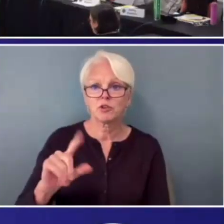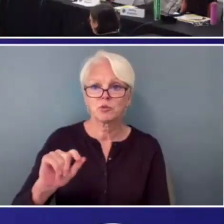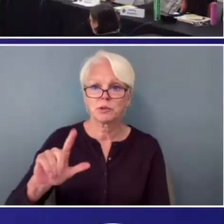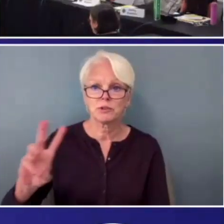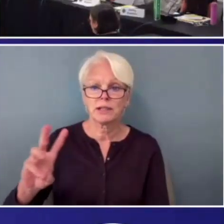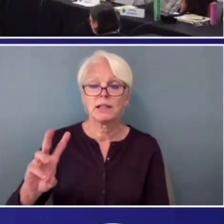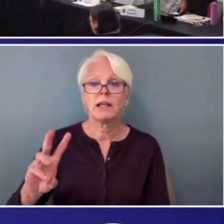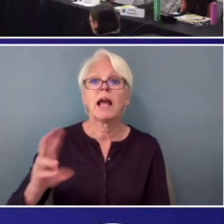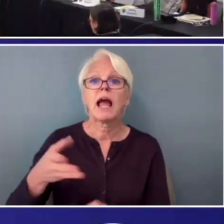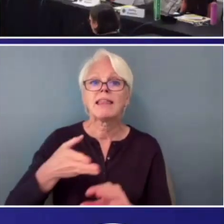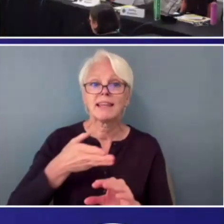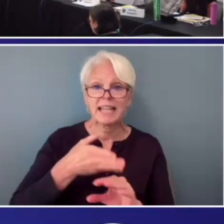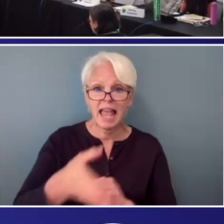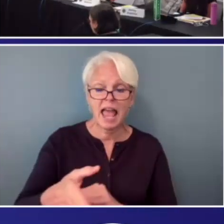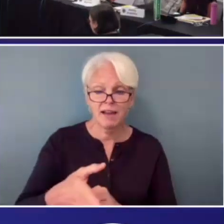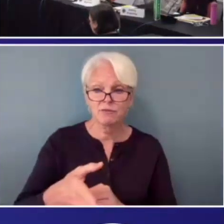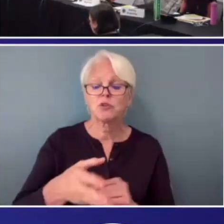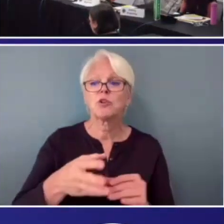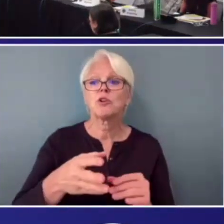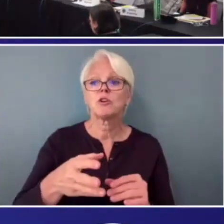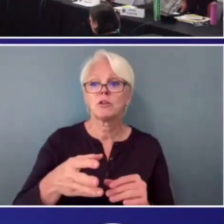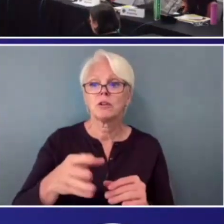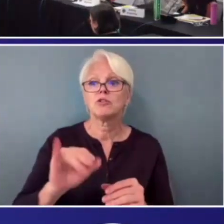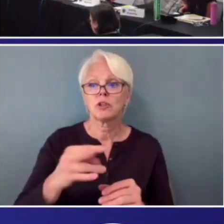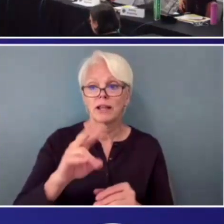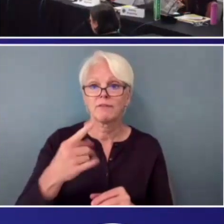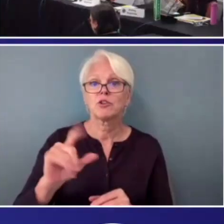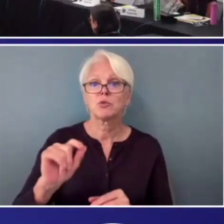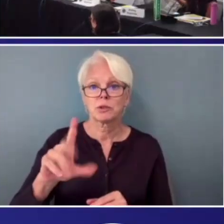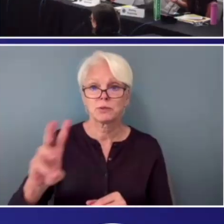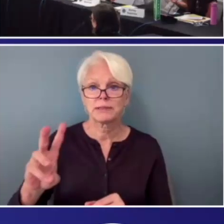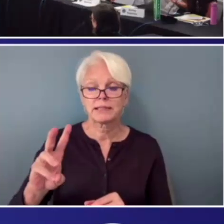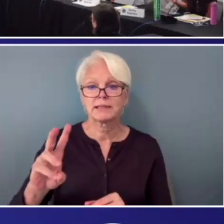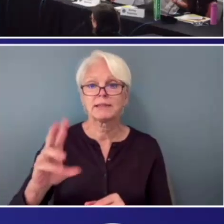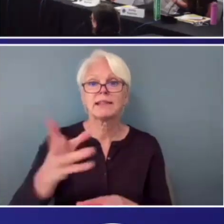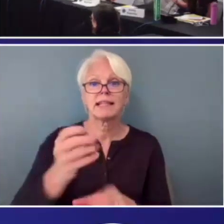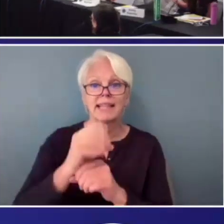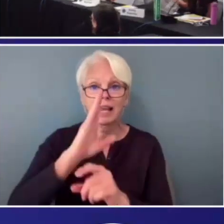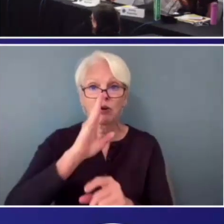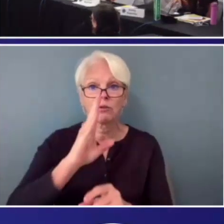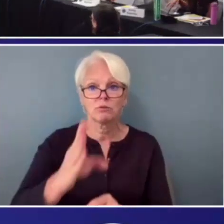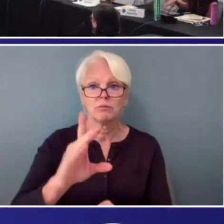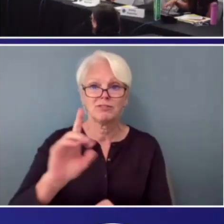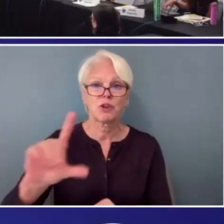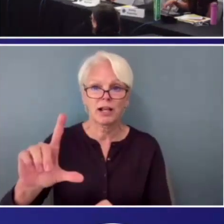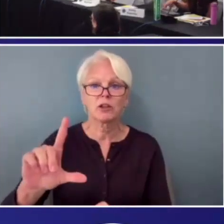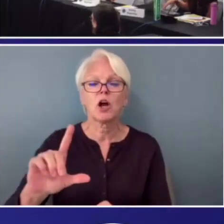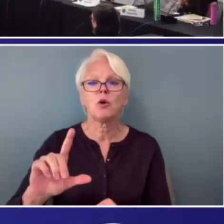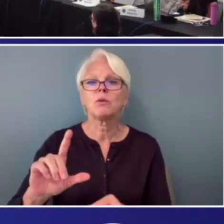after July 1, 2026, how -- my understanding is that they're supposed to be repaying the same repayment plan, but